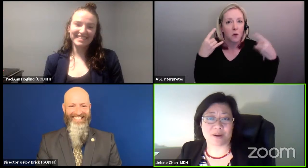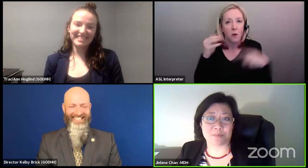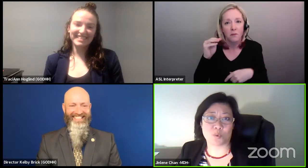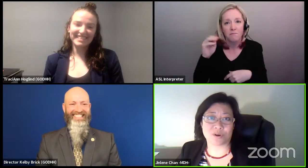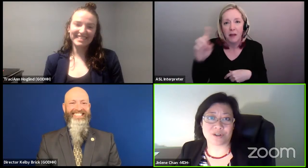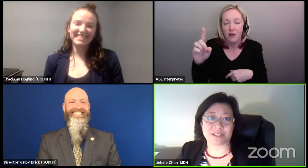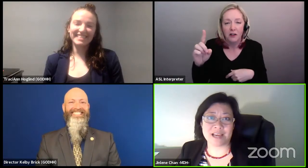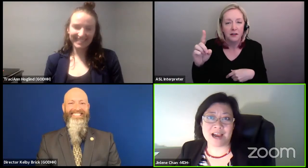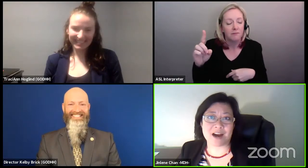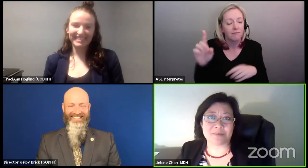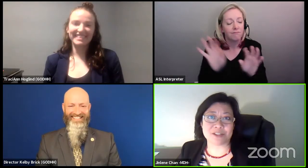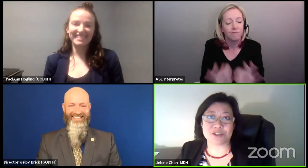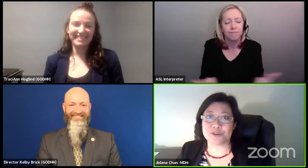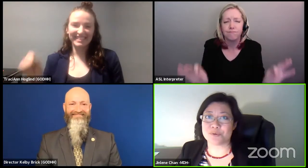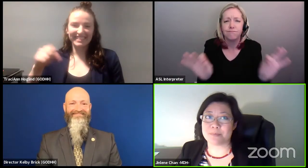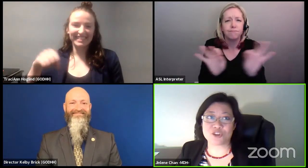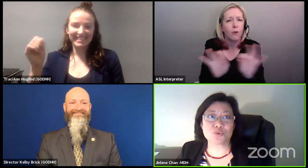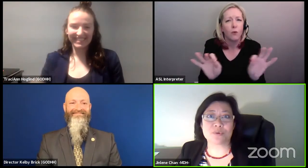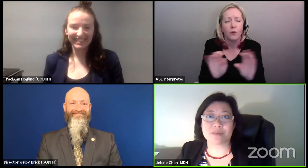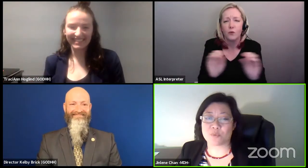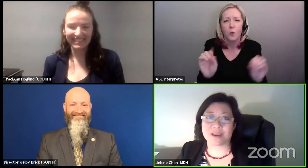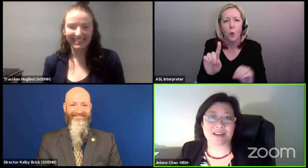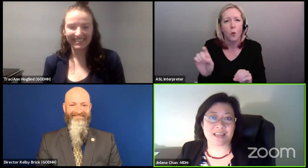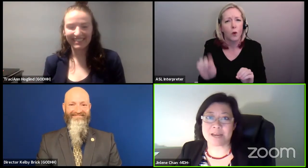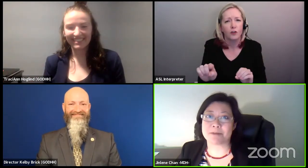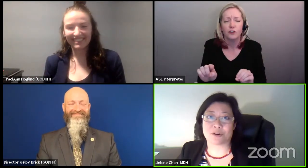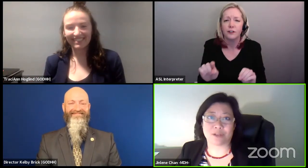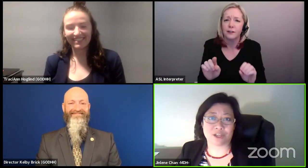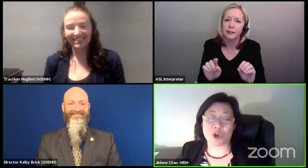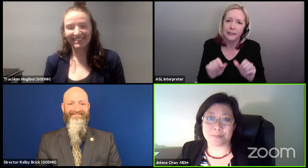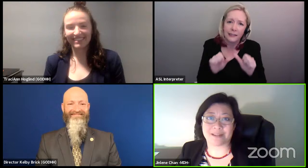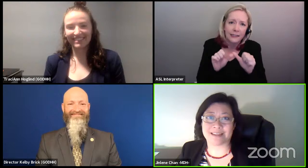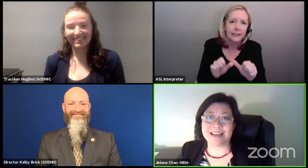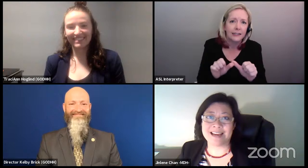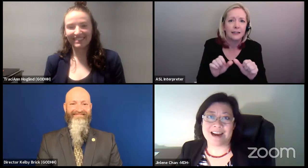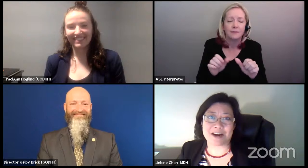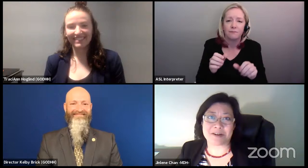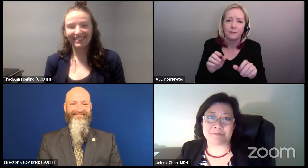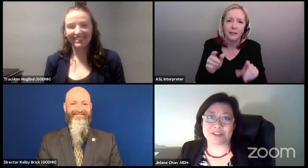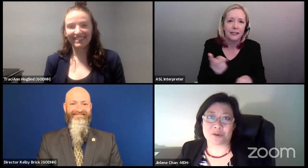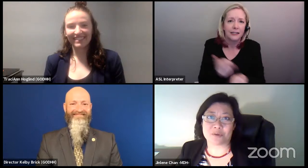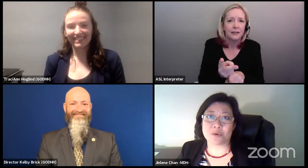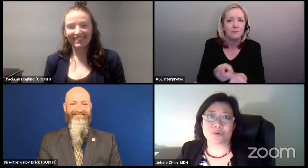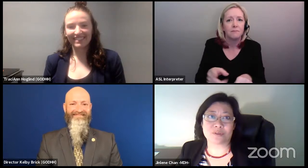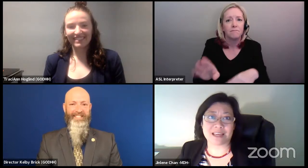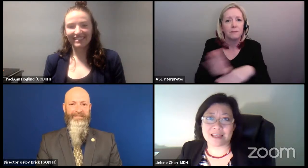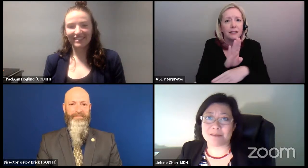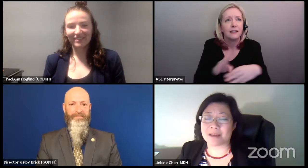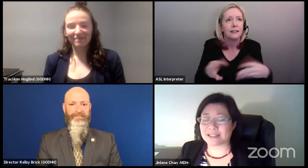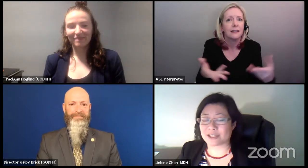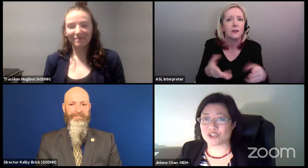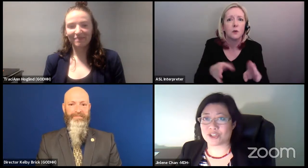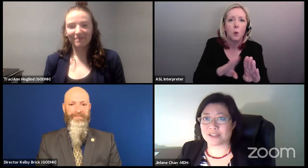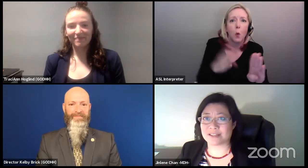very important to make sure that we can keep Maryland open. So those are the key messages